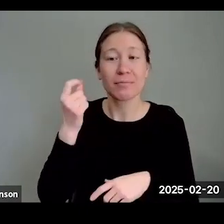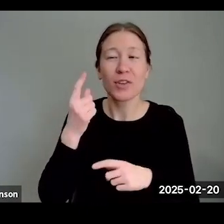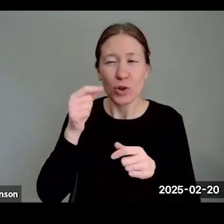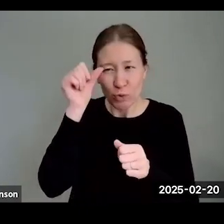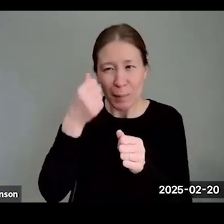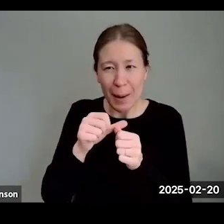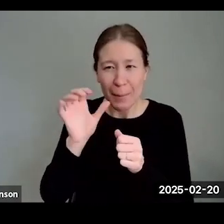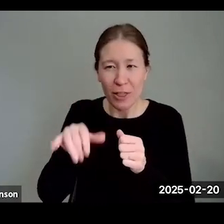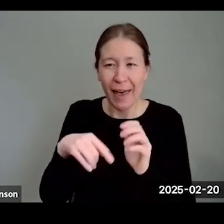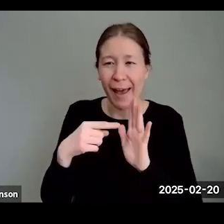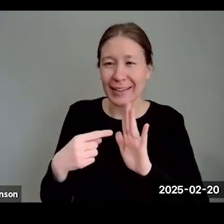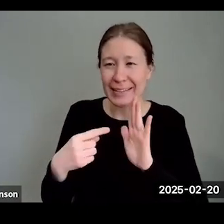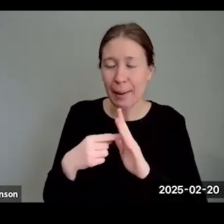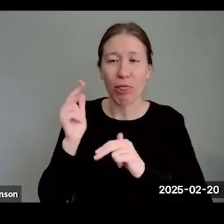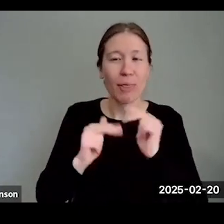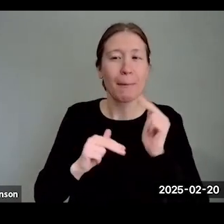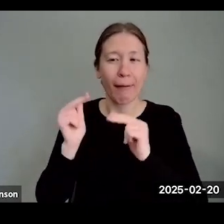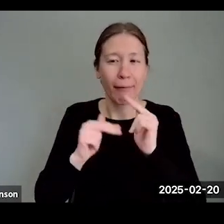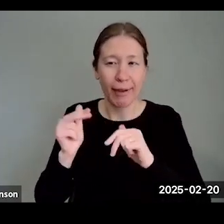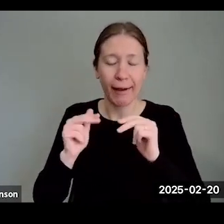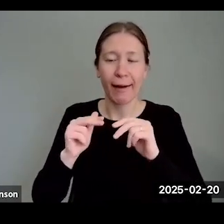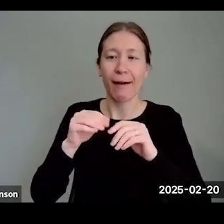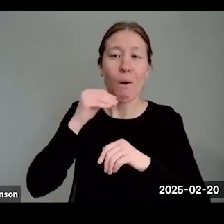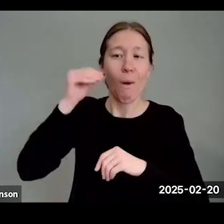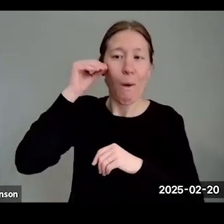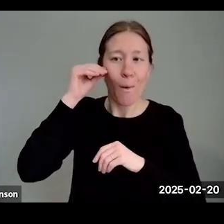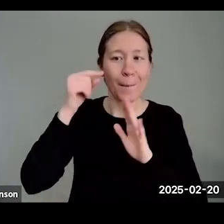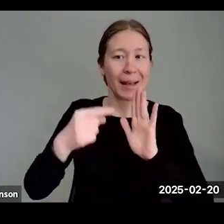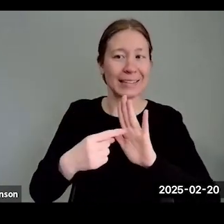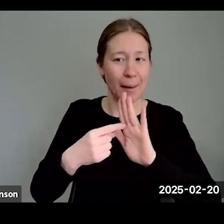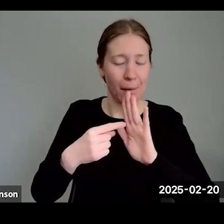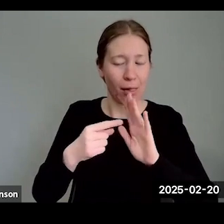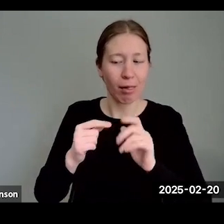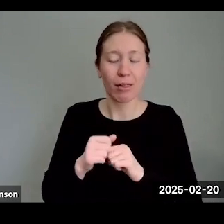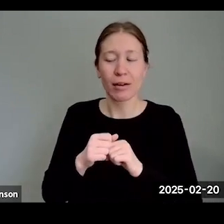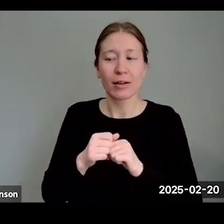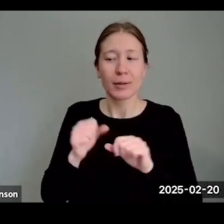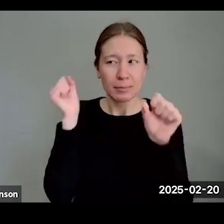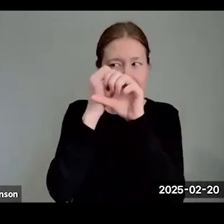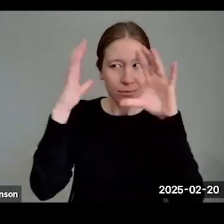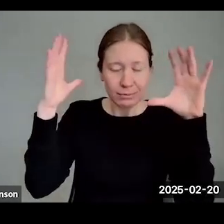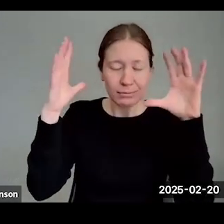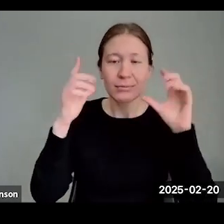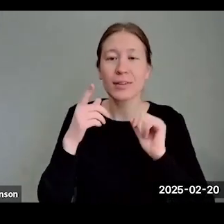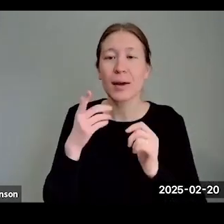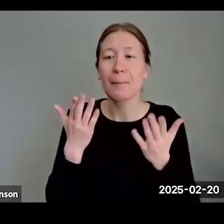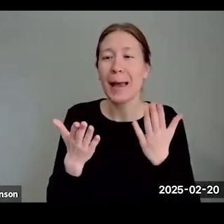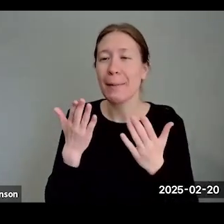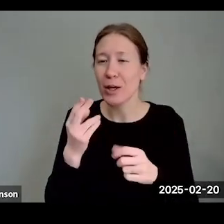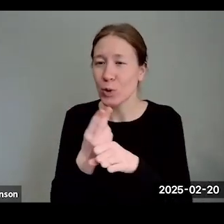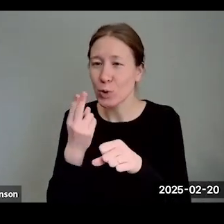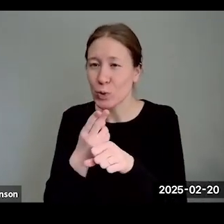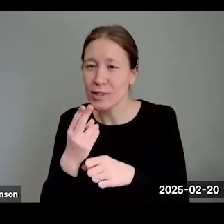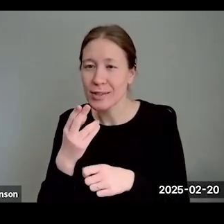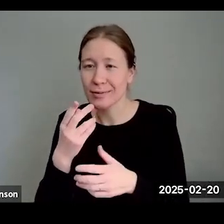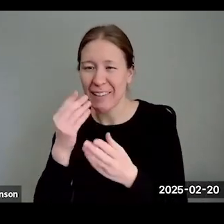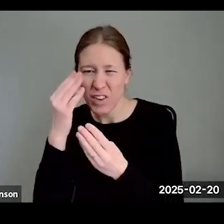that Lauren went over, in mind. And based on what you may know about an office manager position. First question.